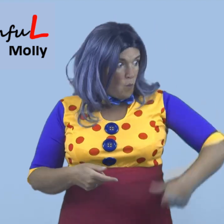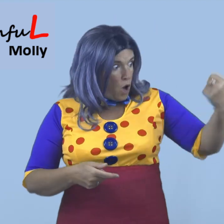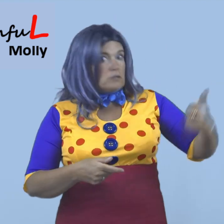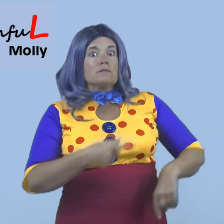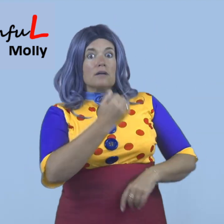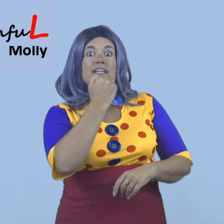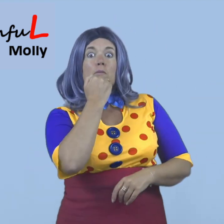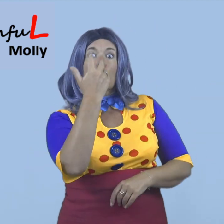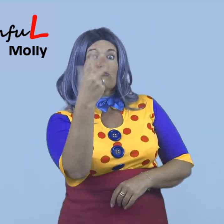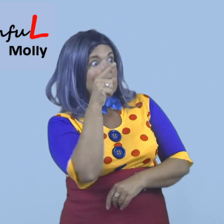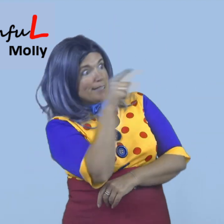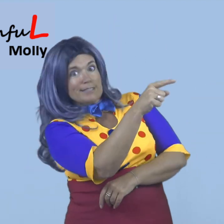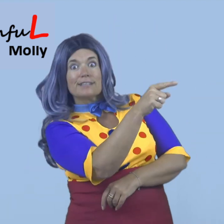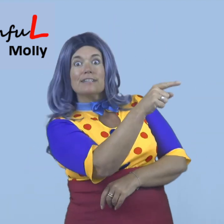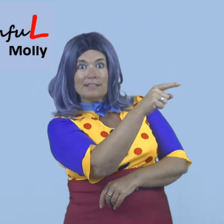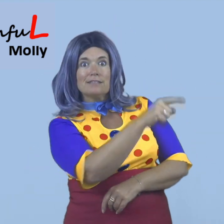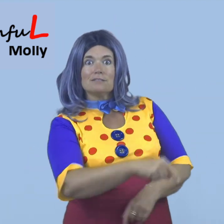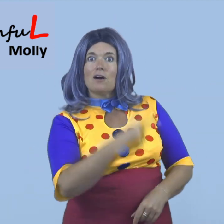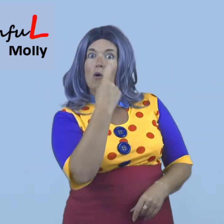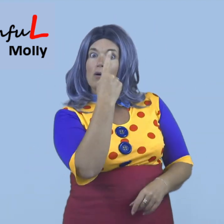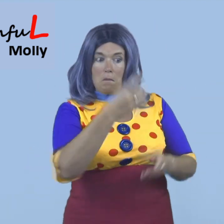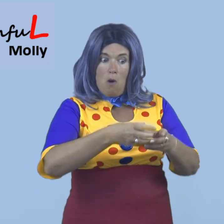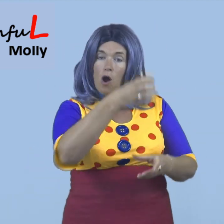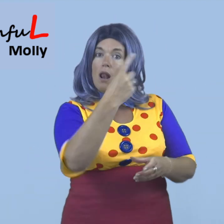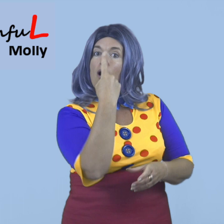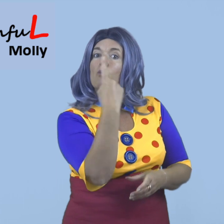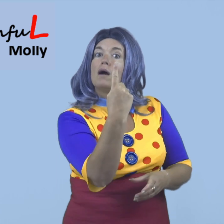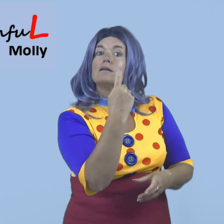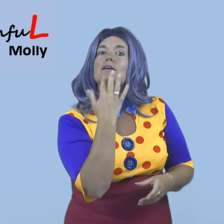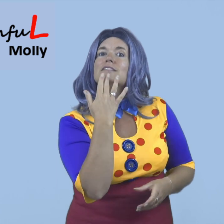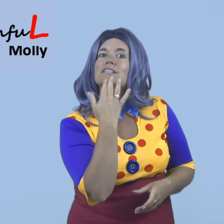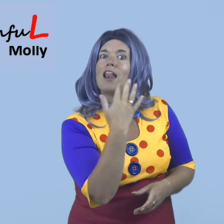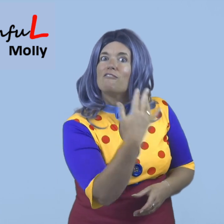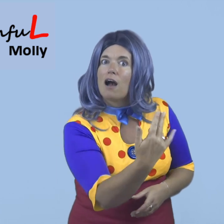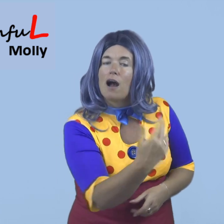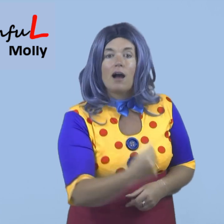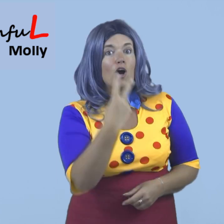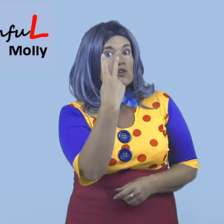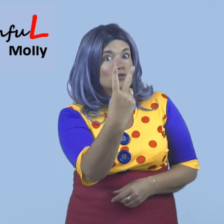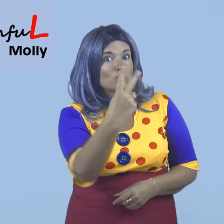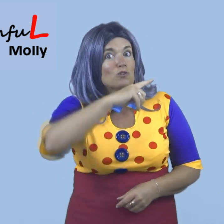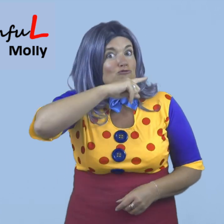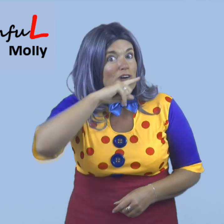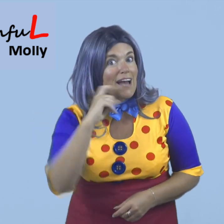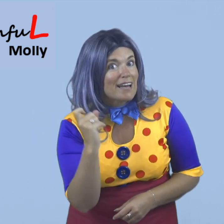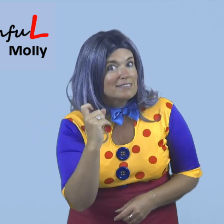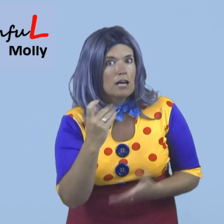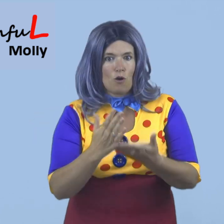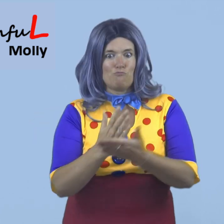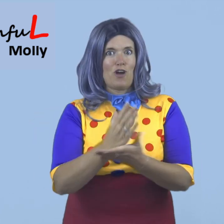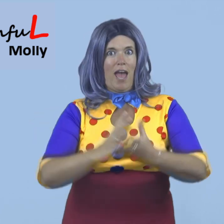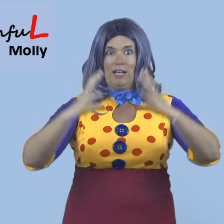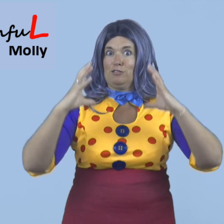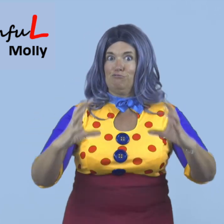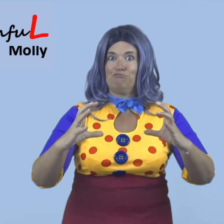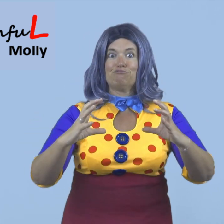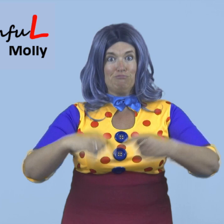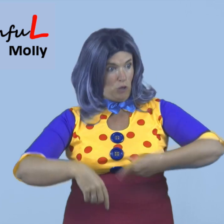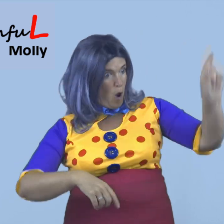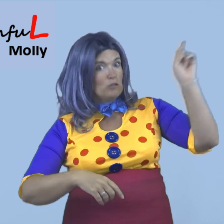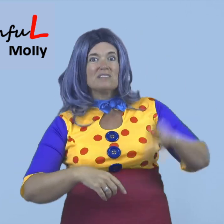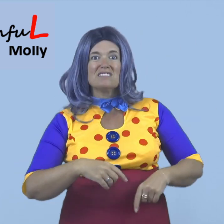“Number 3 – 1 silver, 2 red, and a loaf of bread,” Bob announced.